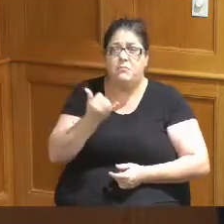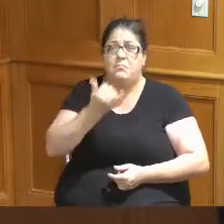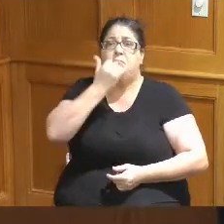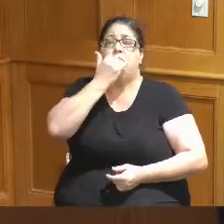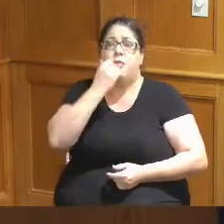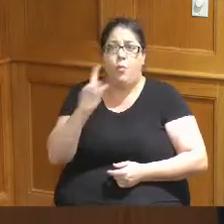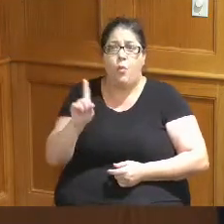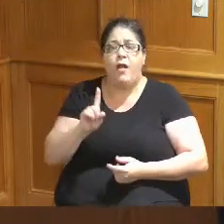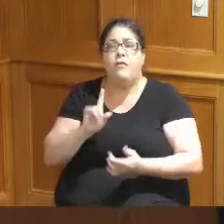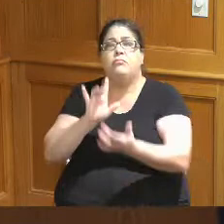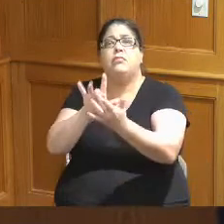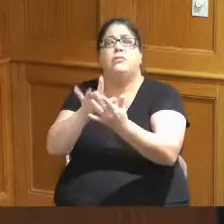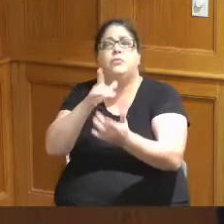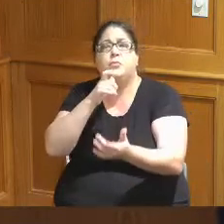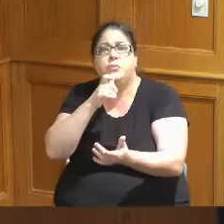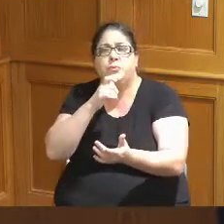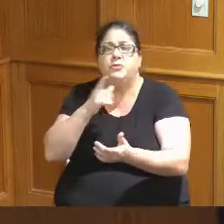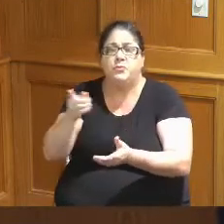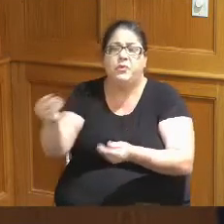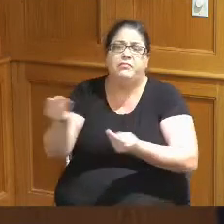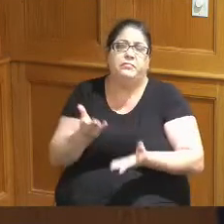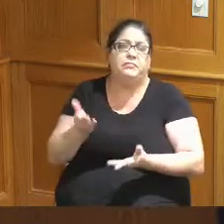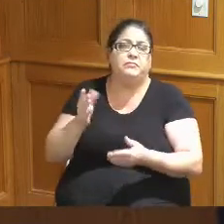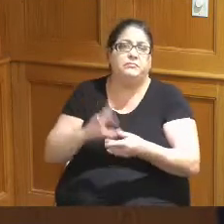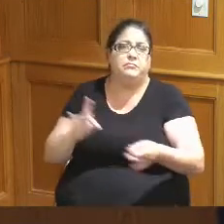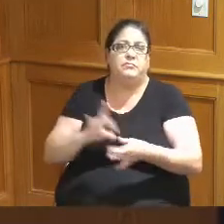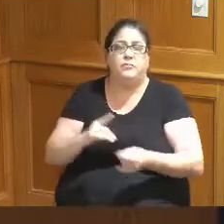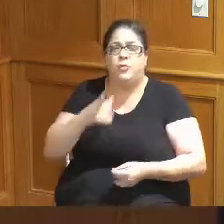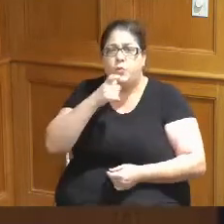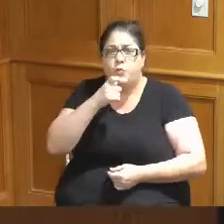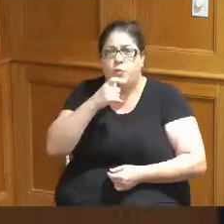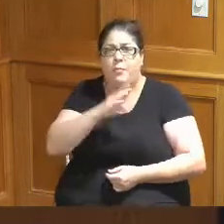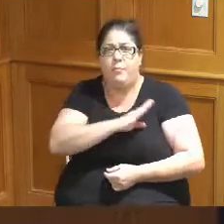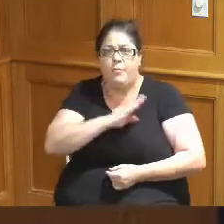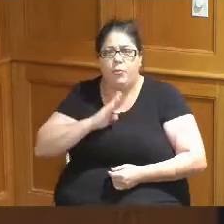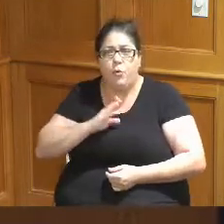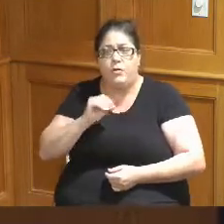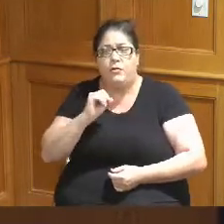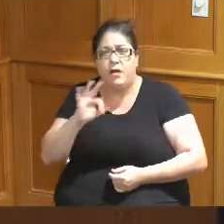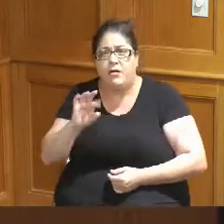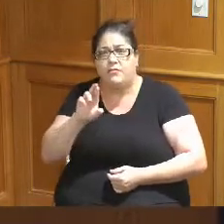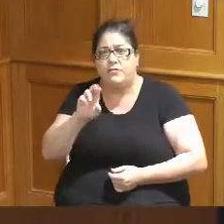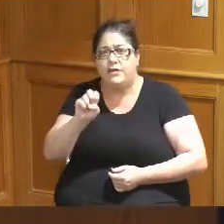you go and so who is the Board of revision and how does that work a lot of people don't understand